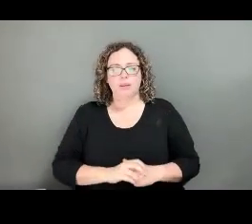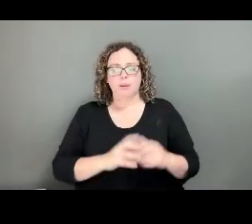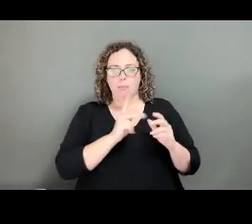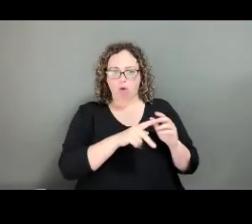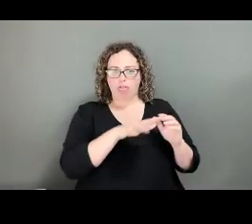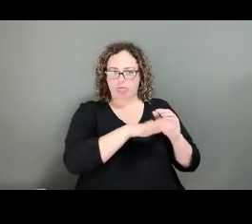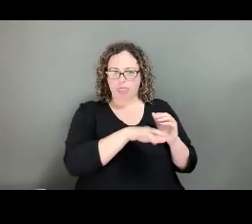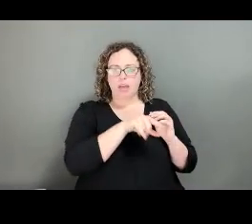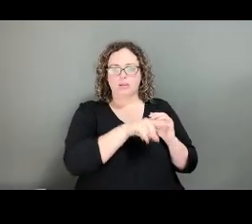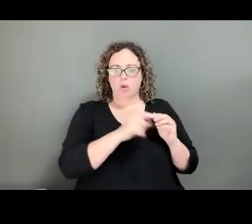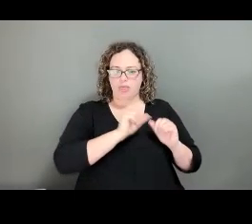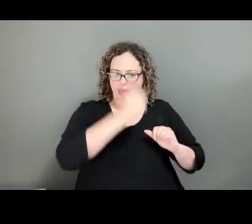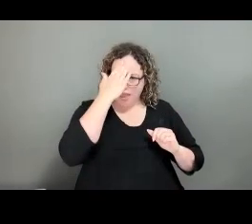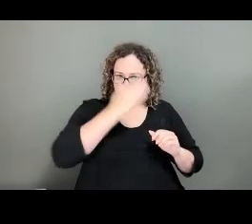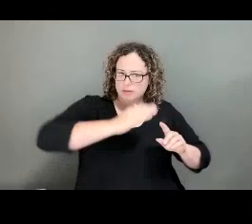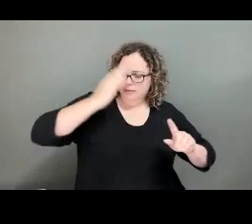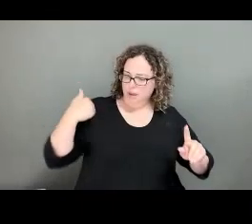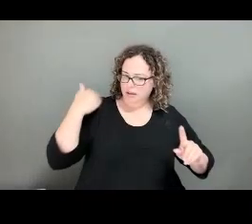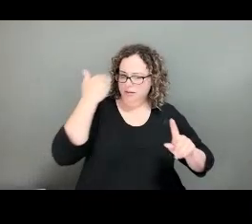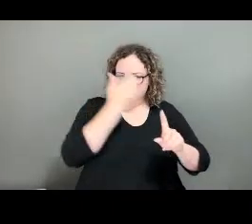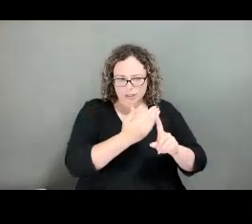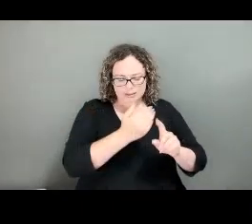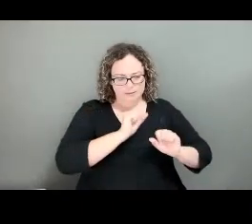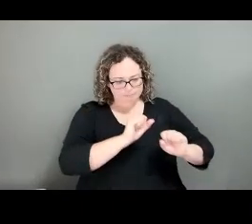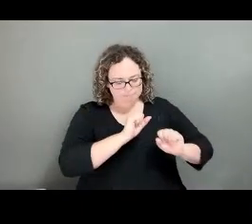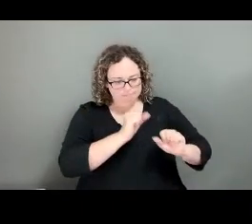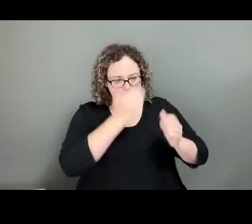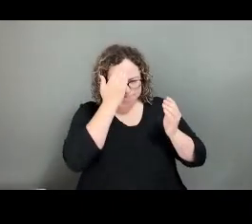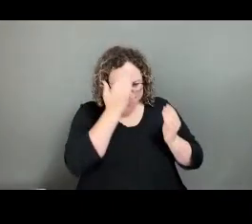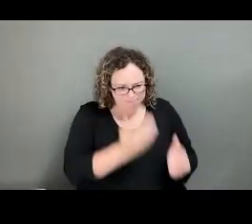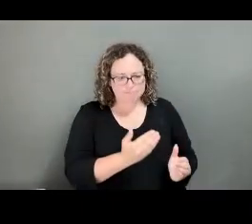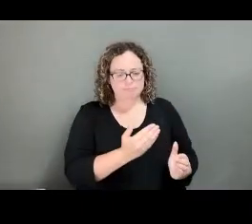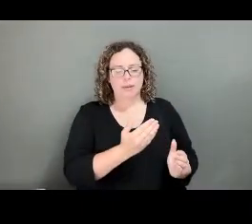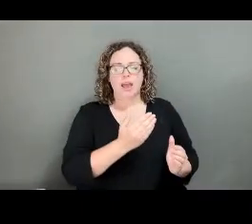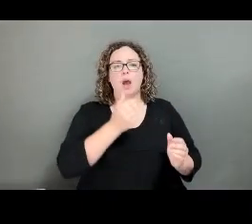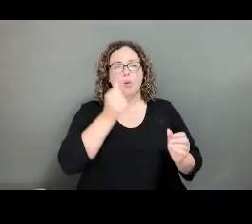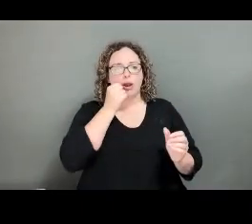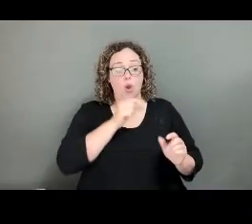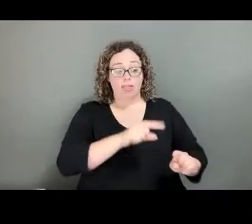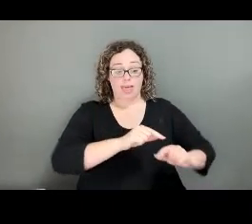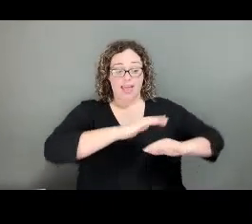past and present, and acknowledge that sovereignty was never ceded.